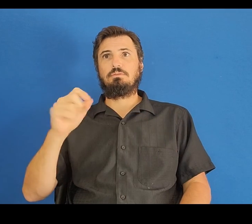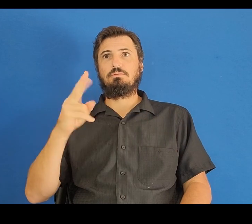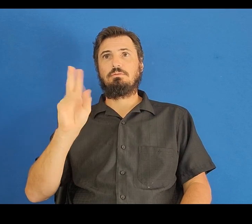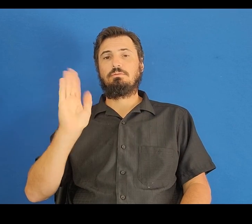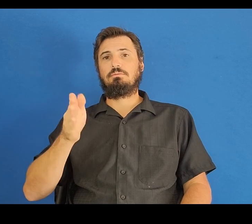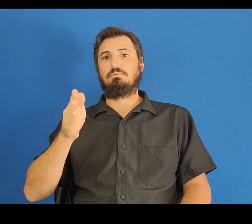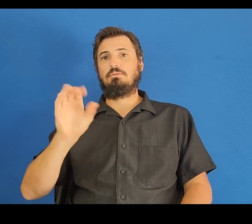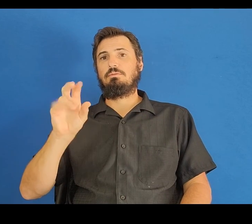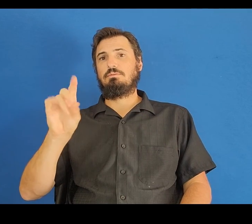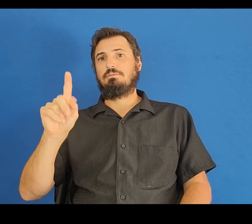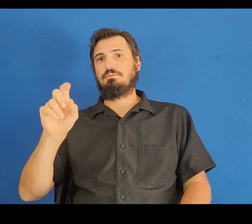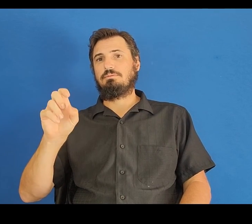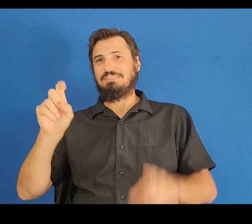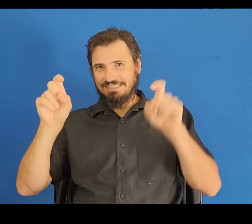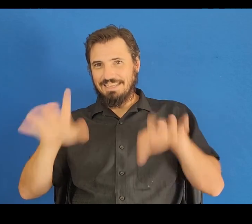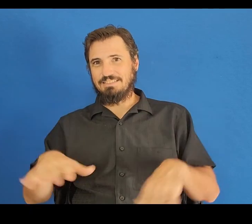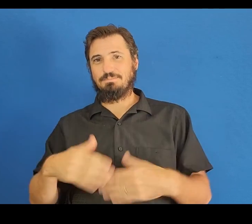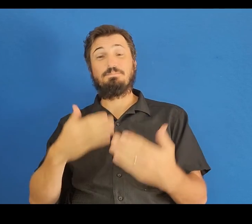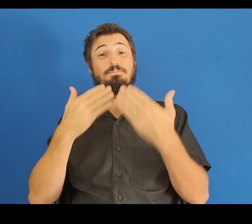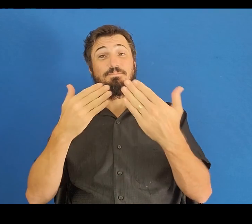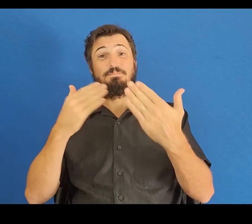Mahalo Kauaʻi